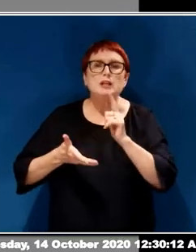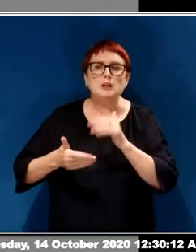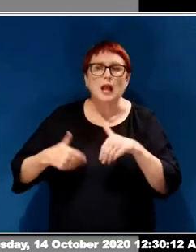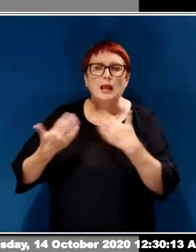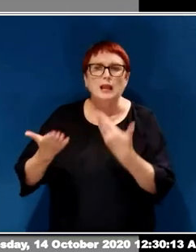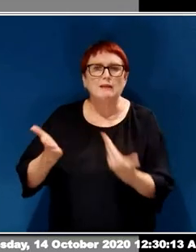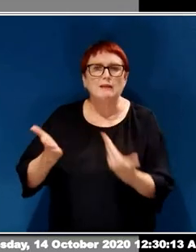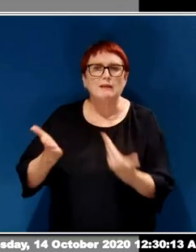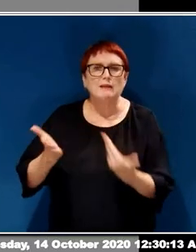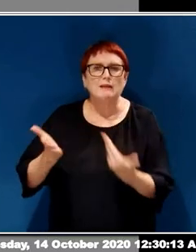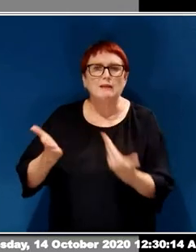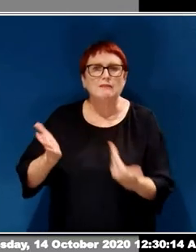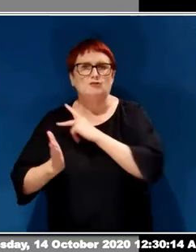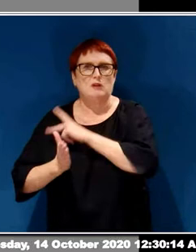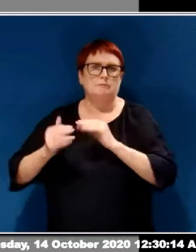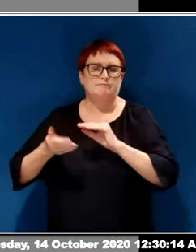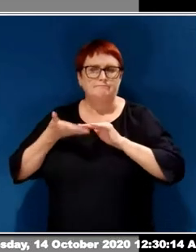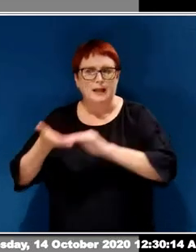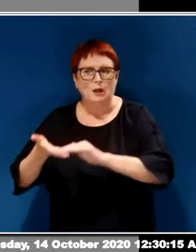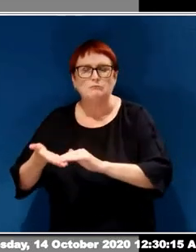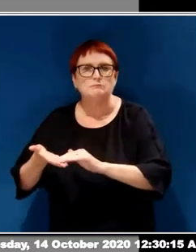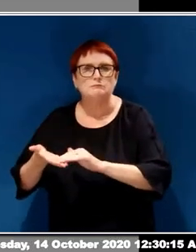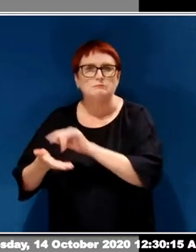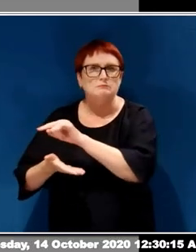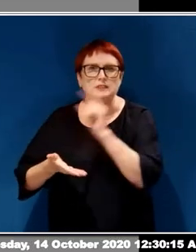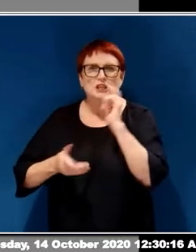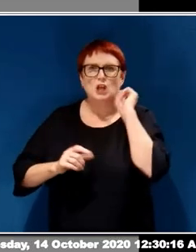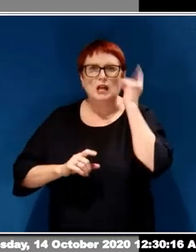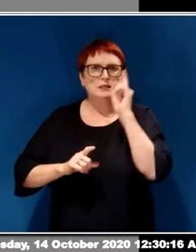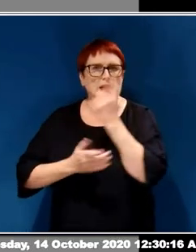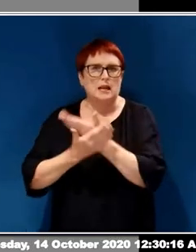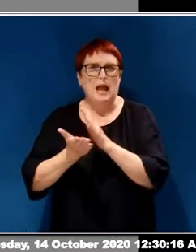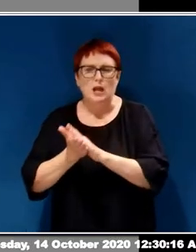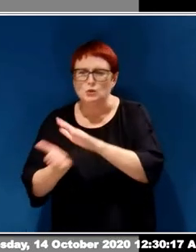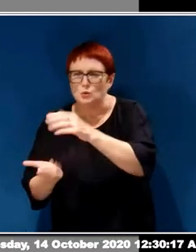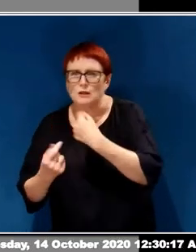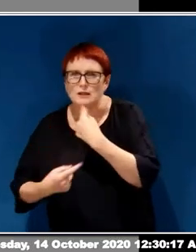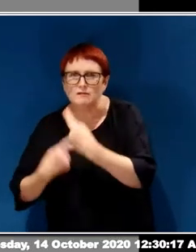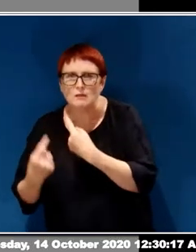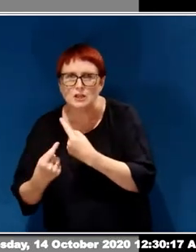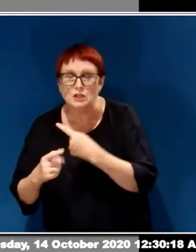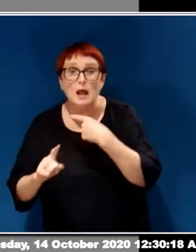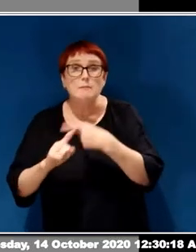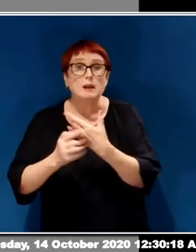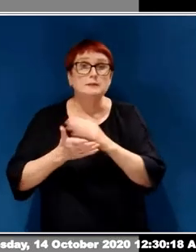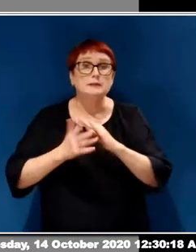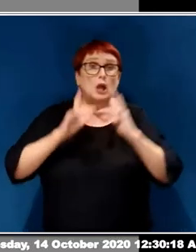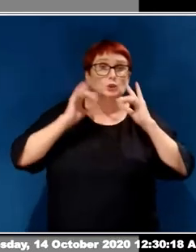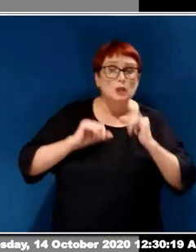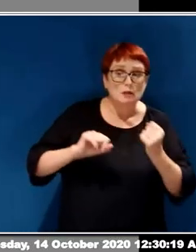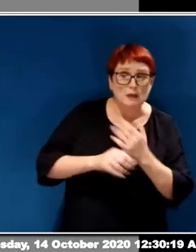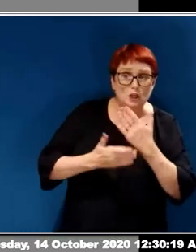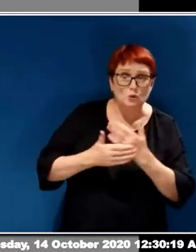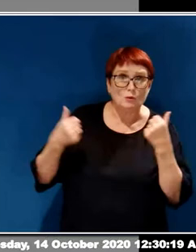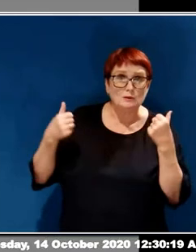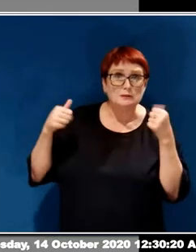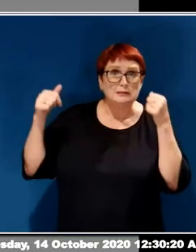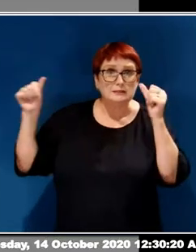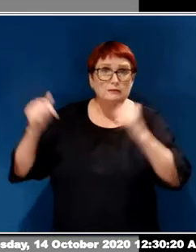how to monitor the effect of providing those and evaluating student progress relative to goals.